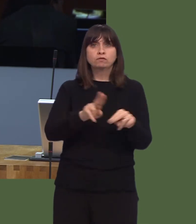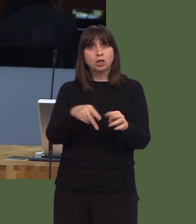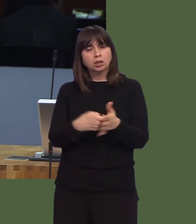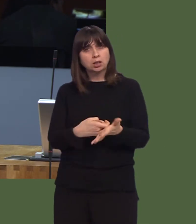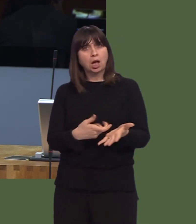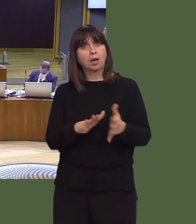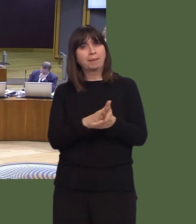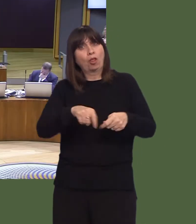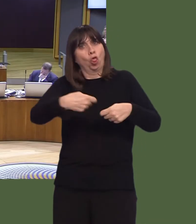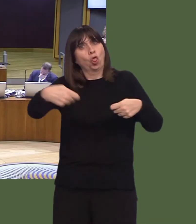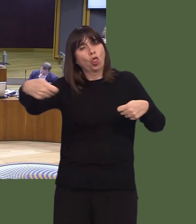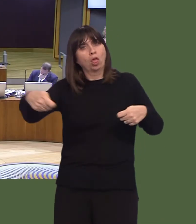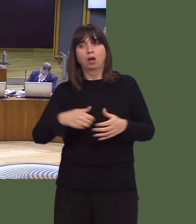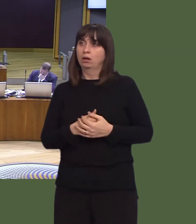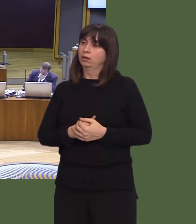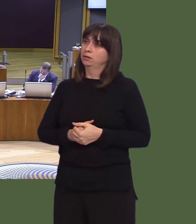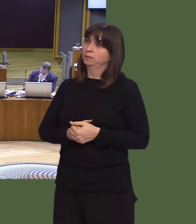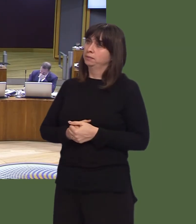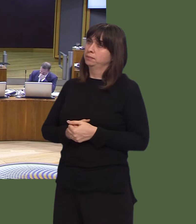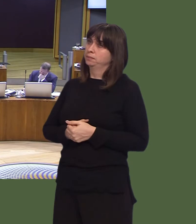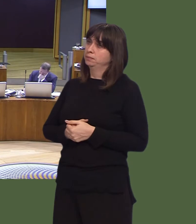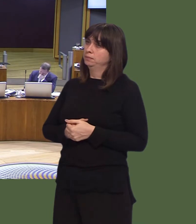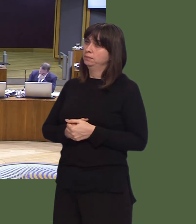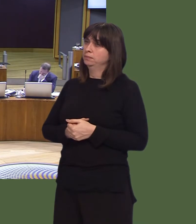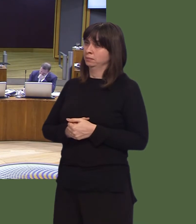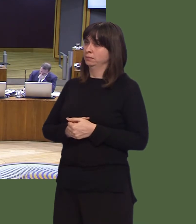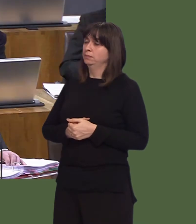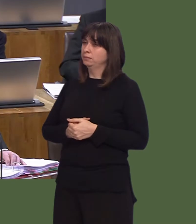they will inevitably cause? Carwyn Jones AM: Well, it doesn't work, of